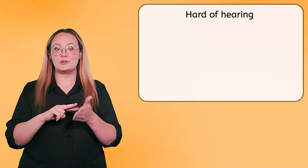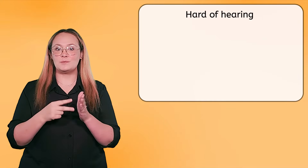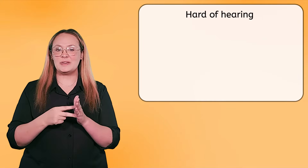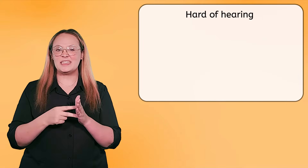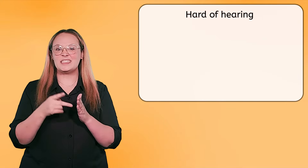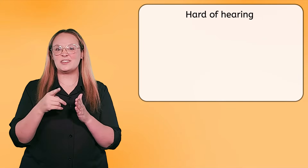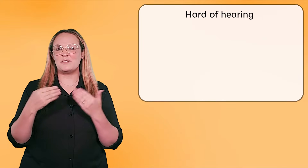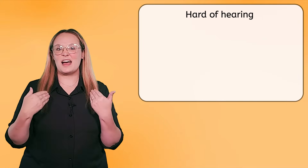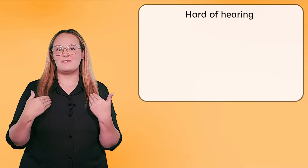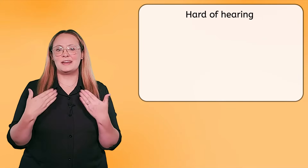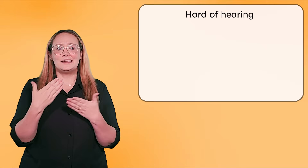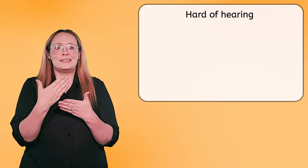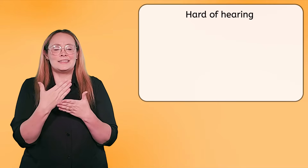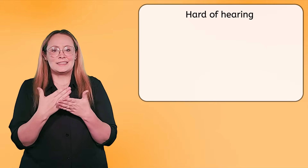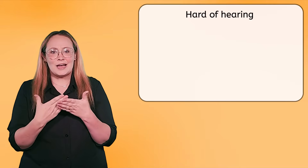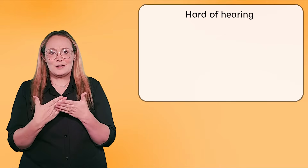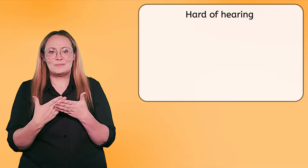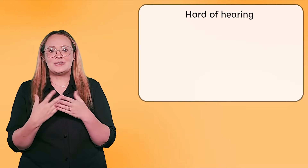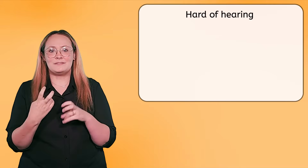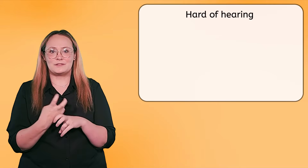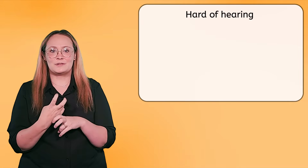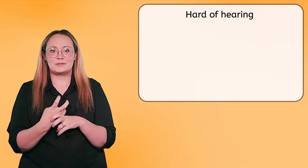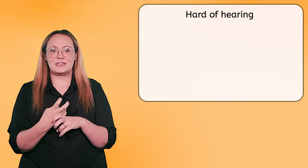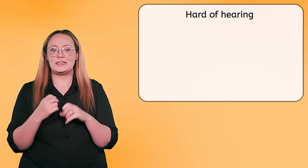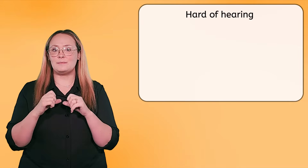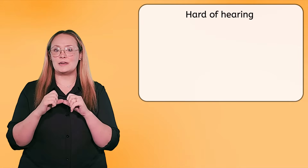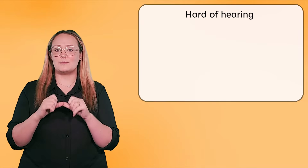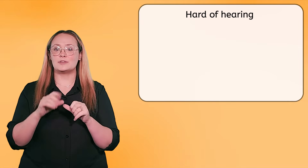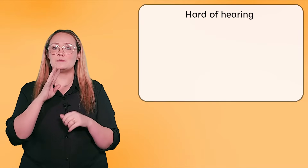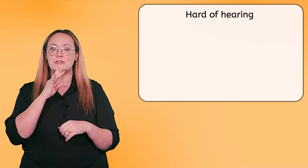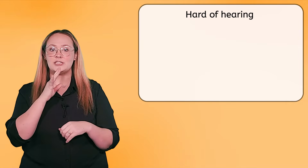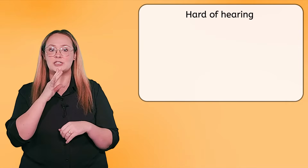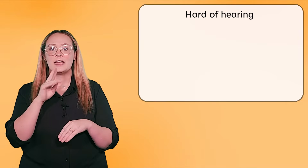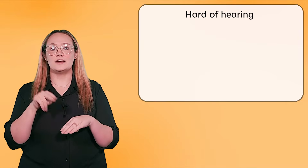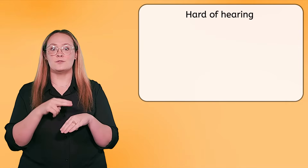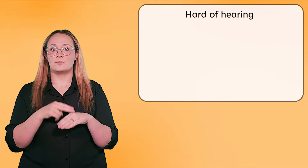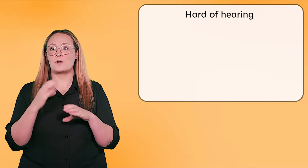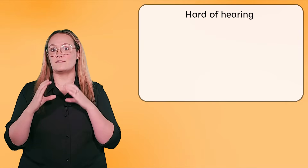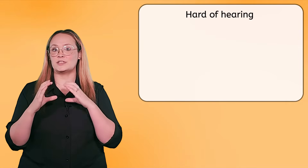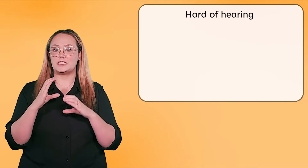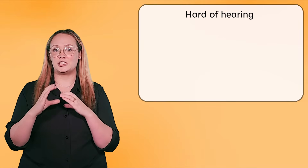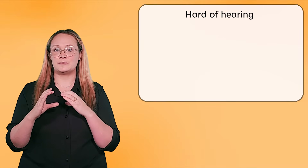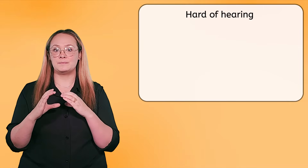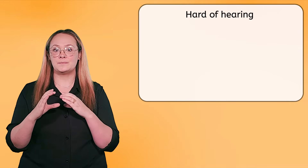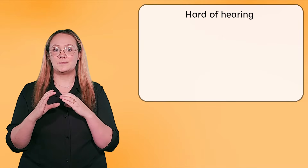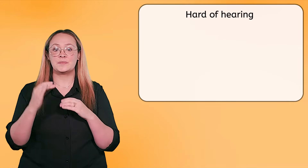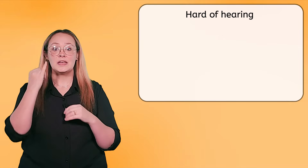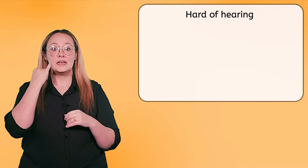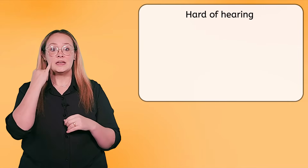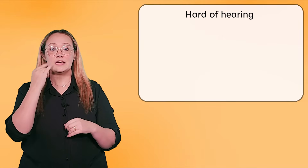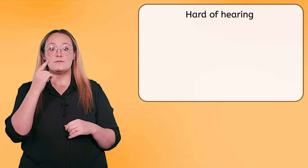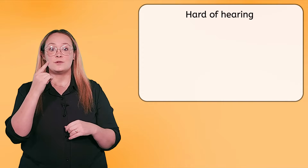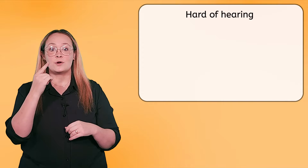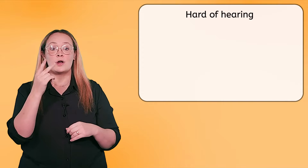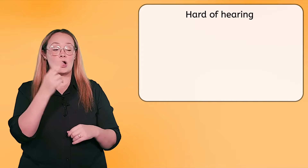which means that you have some difficulty keeping up with speech and normal conversation. If you're